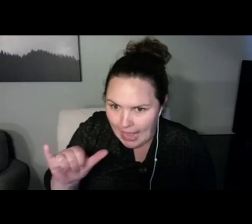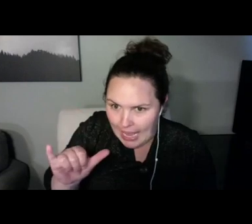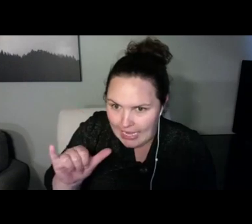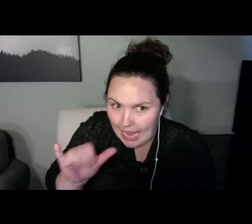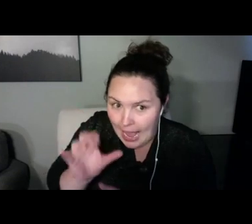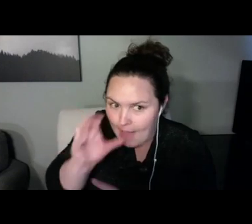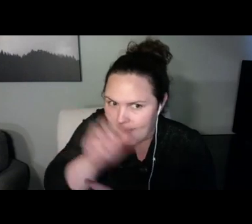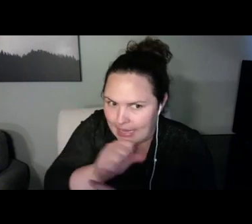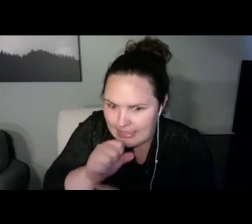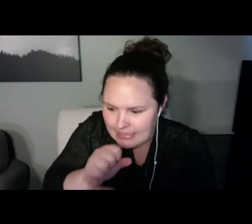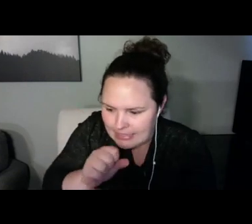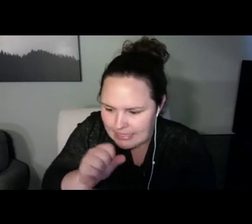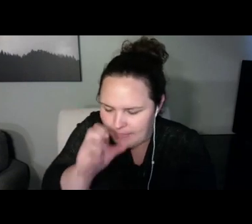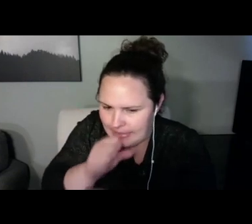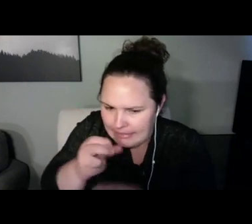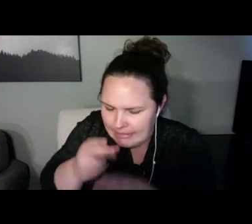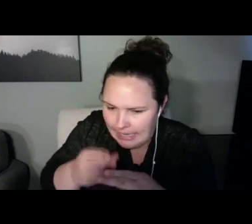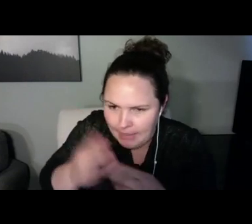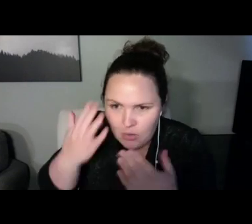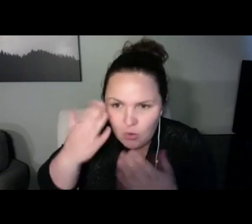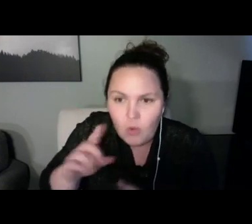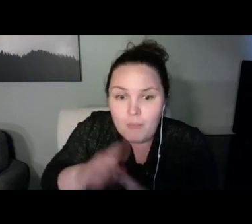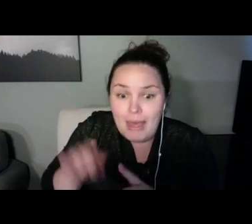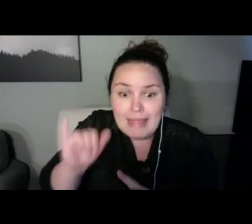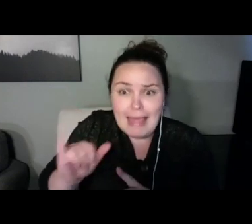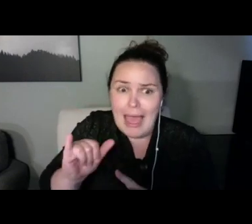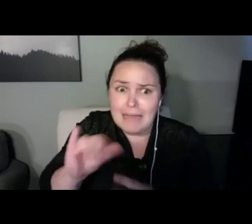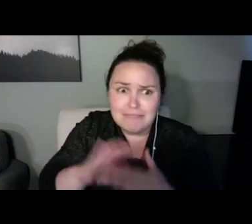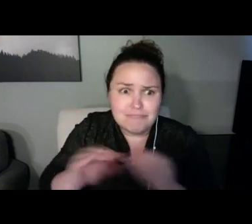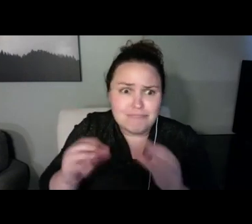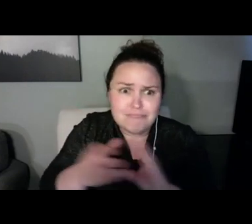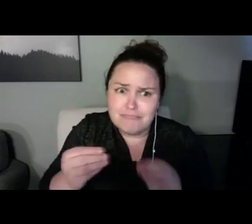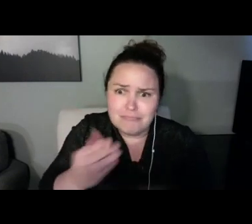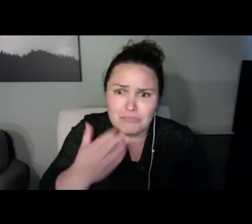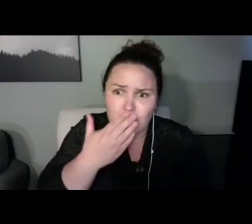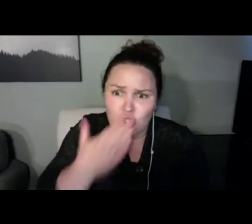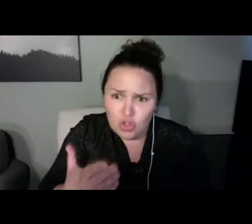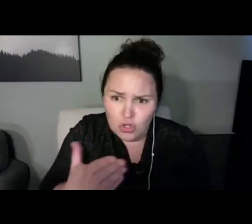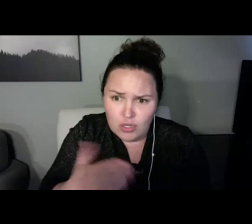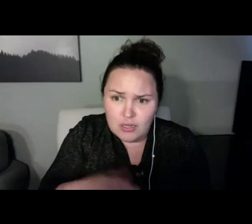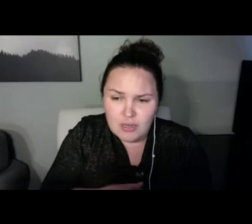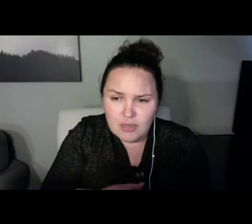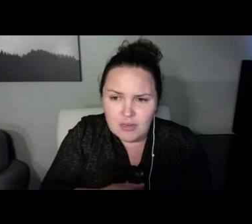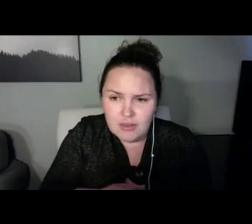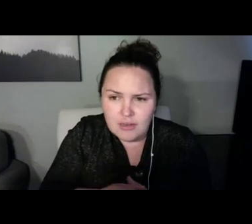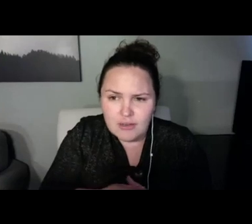because it's awesome. And I usually like to draw desserts too.